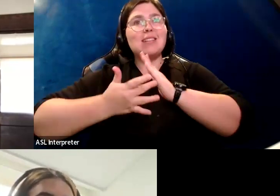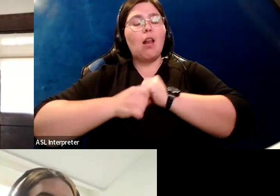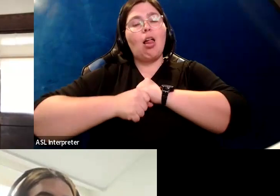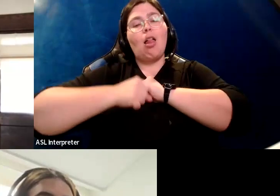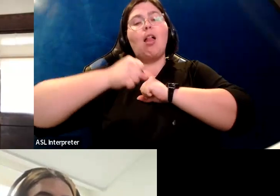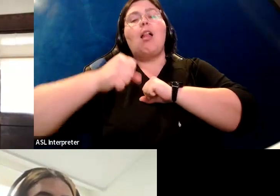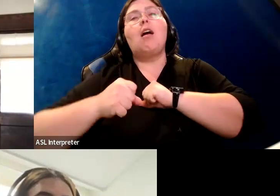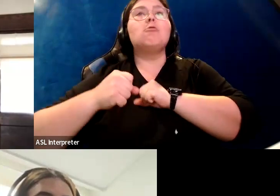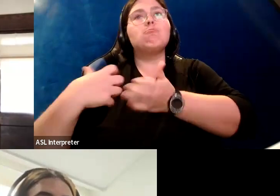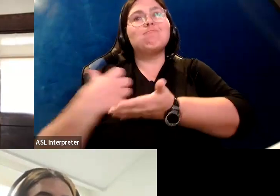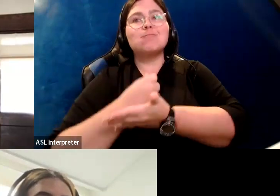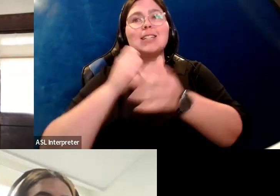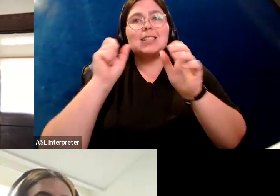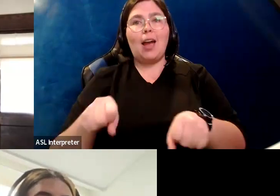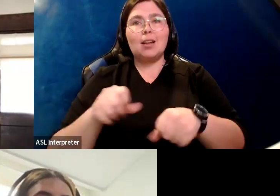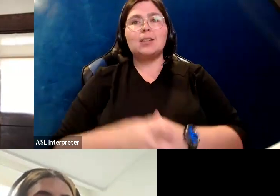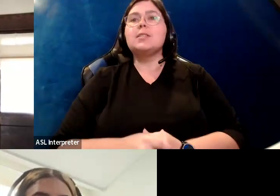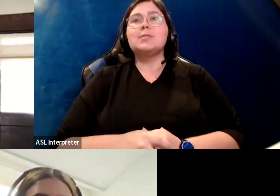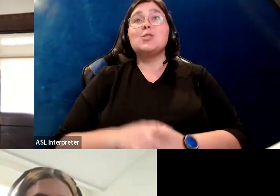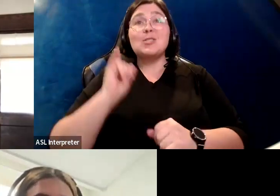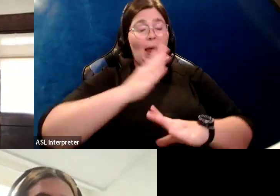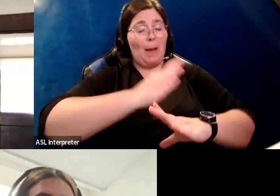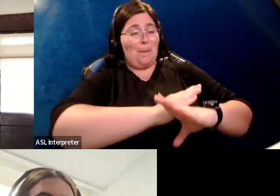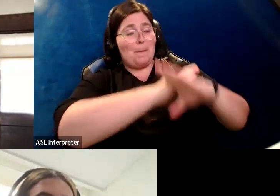where the barriers between people and information